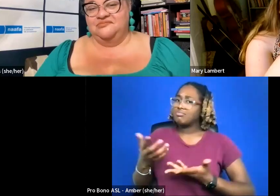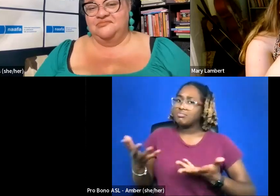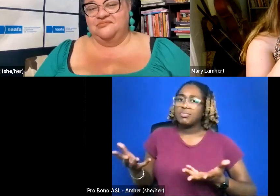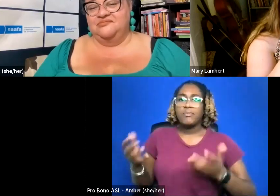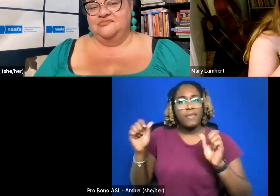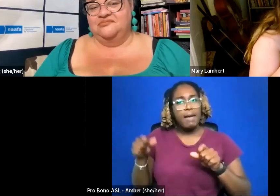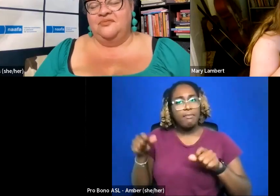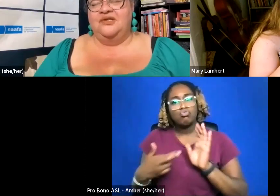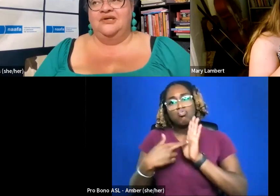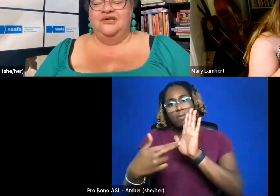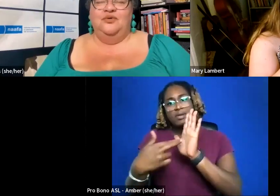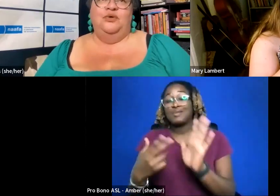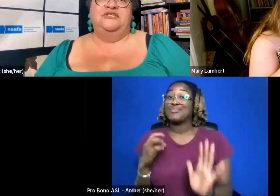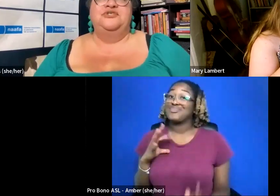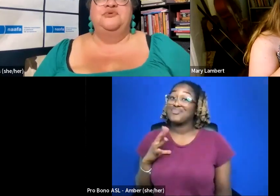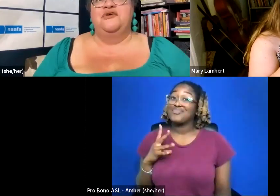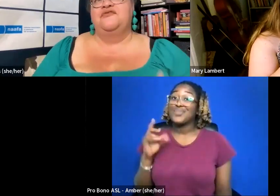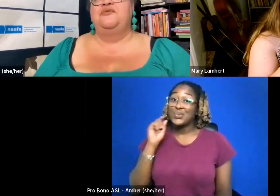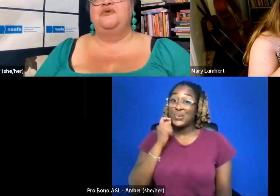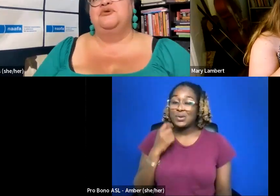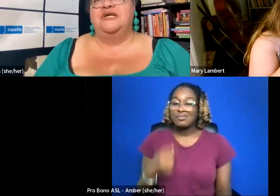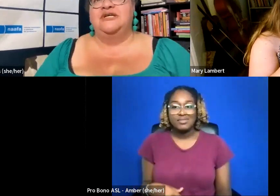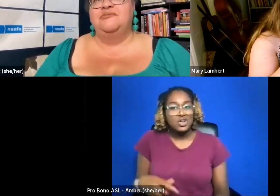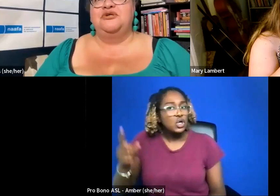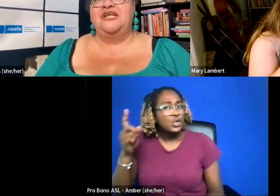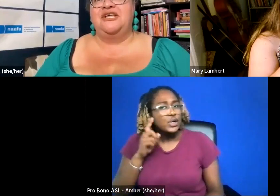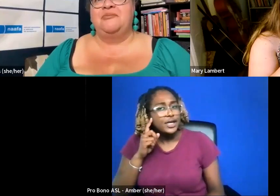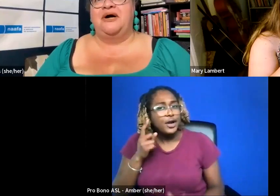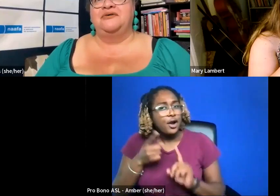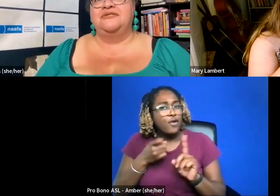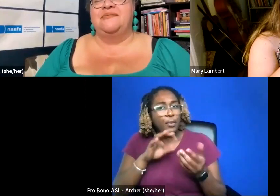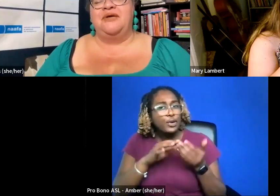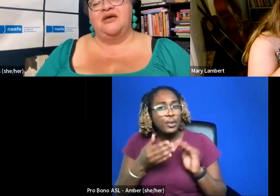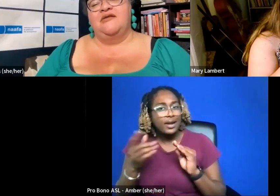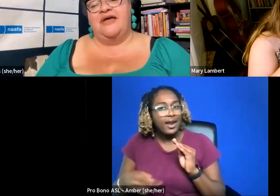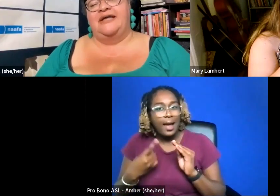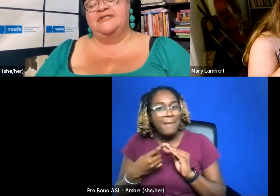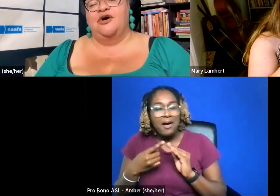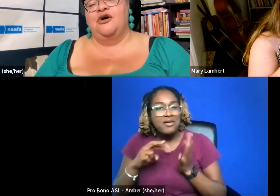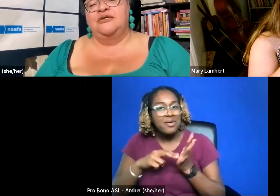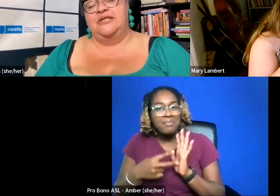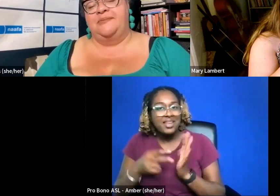You know, it was cool. What did you hear from people in community about the meaning of that song to them?